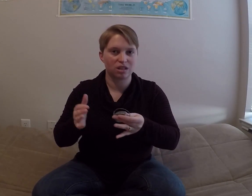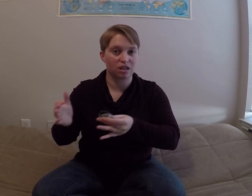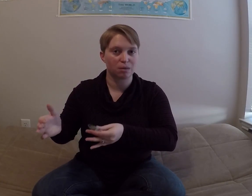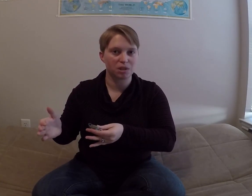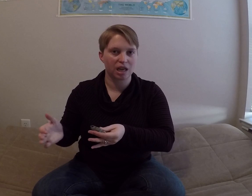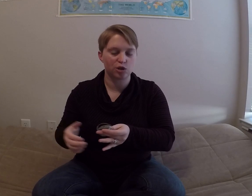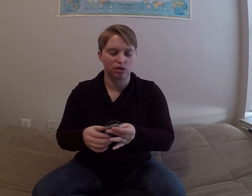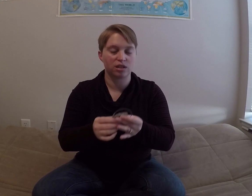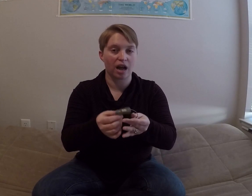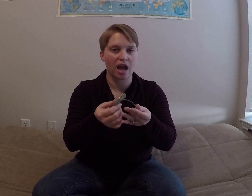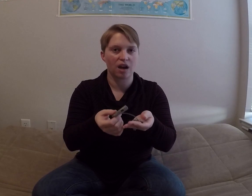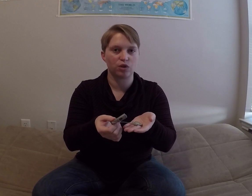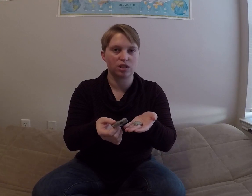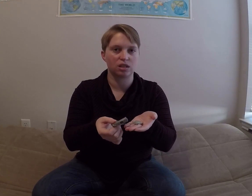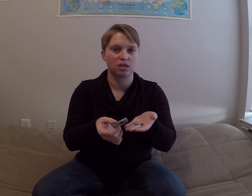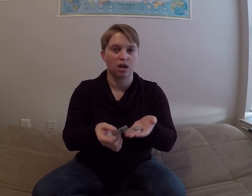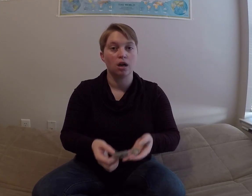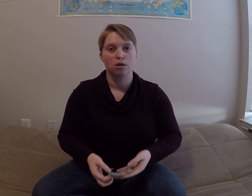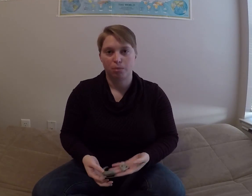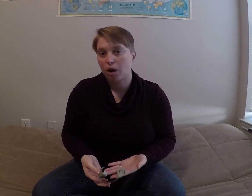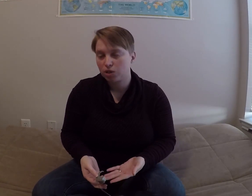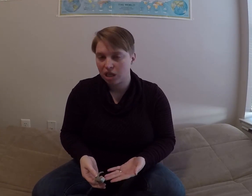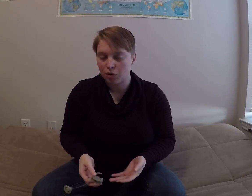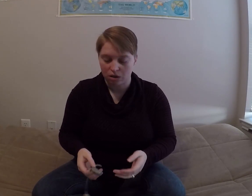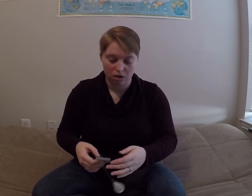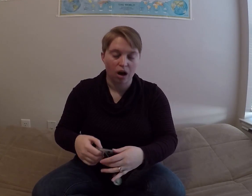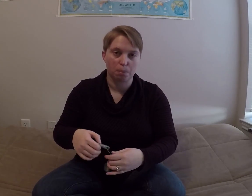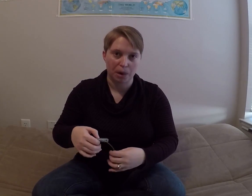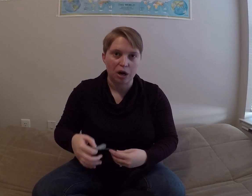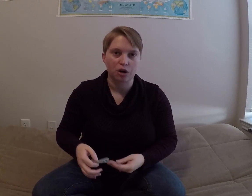With the limitations that I had with this but I was hearing lot better